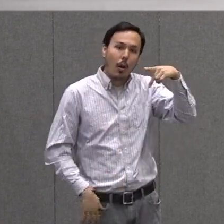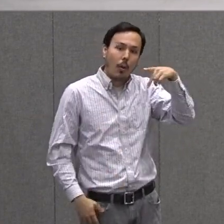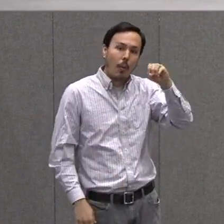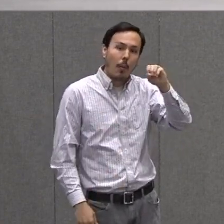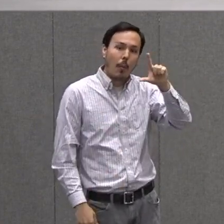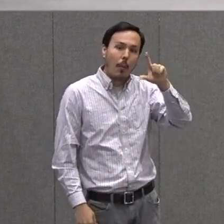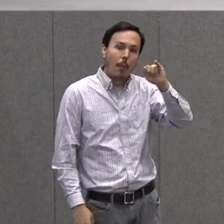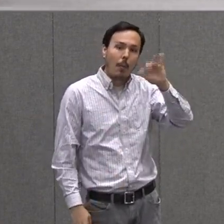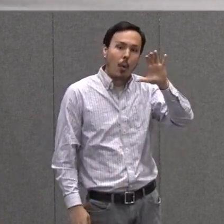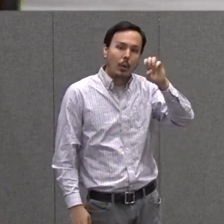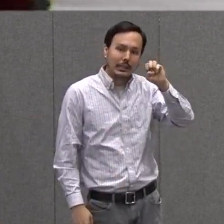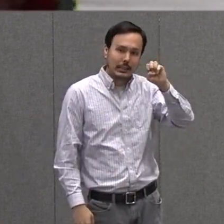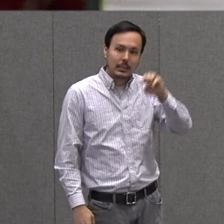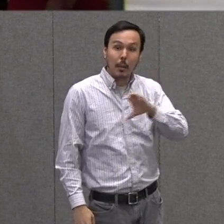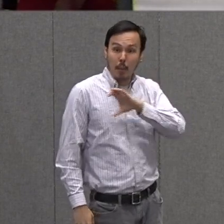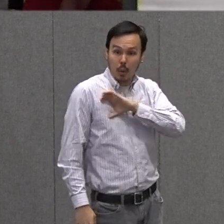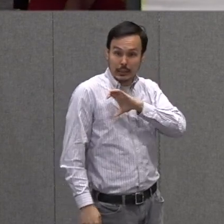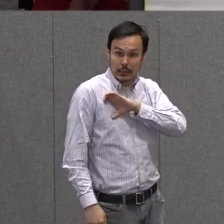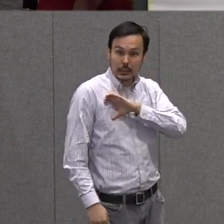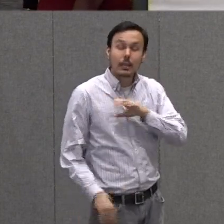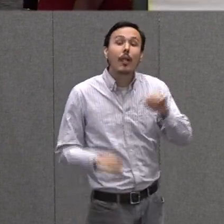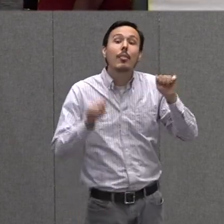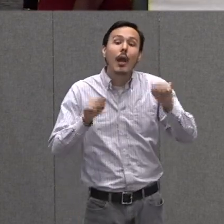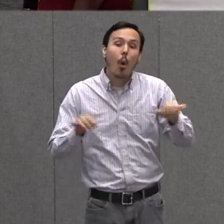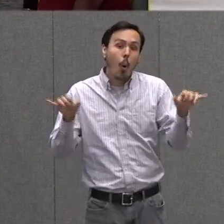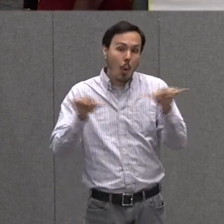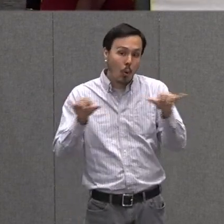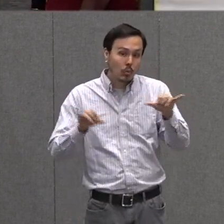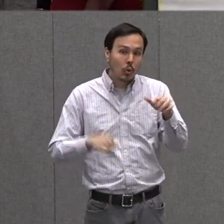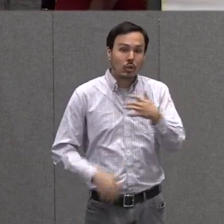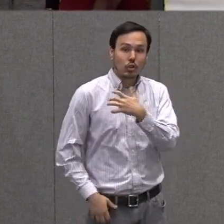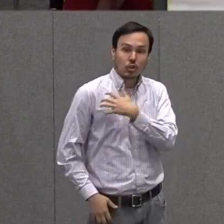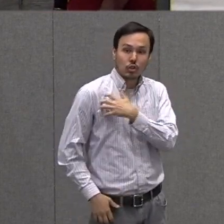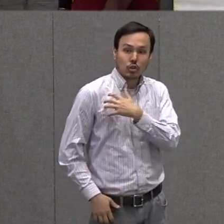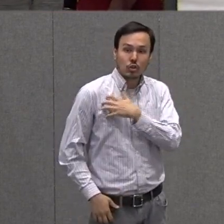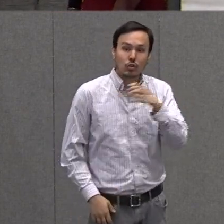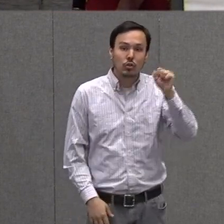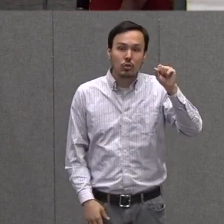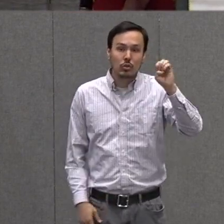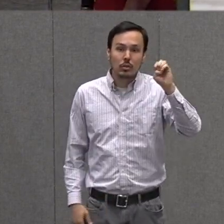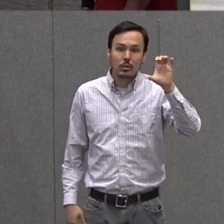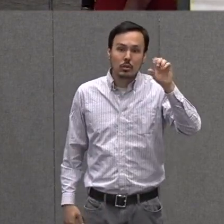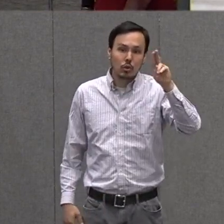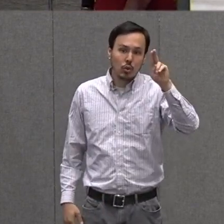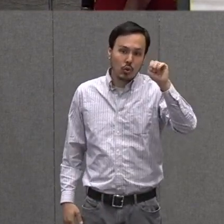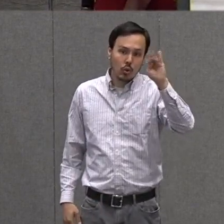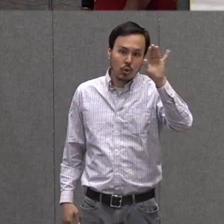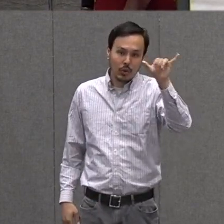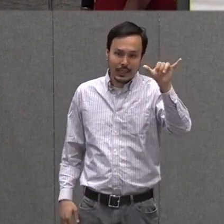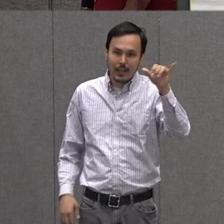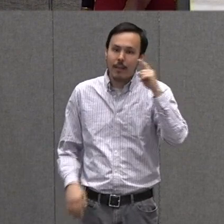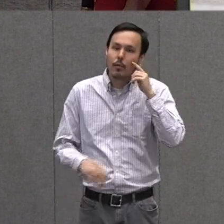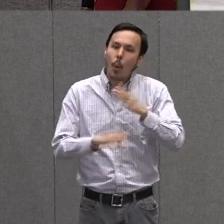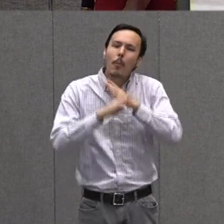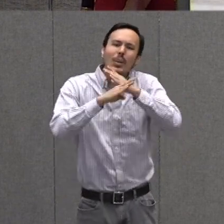However, there are also security officers that work for many businesses and some communities as well.